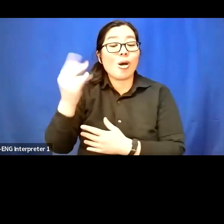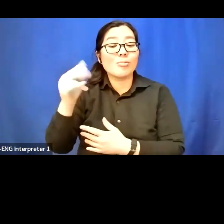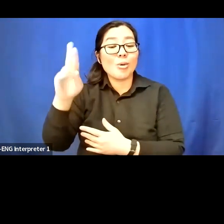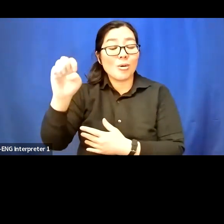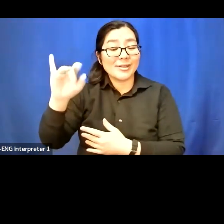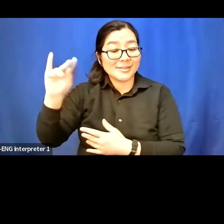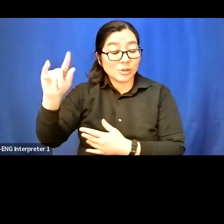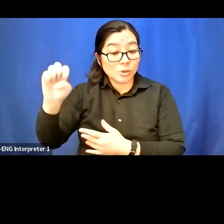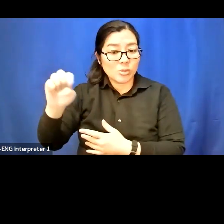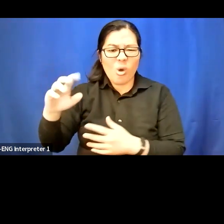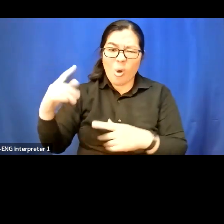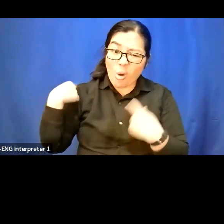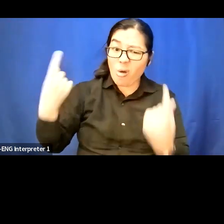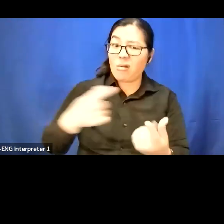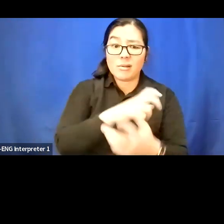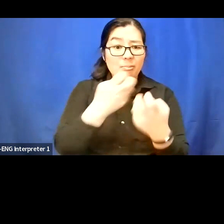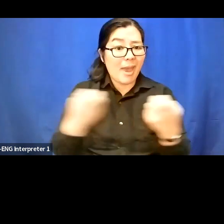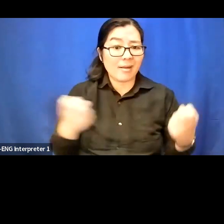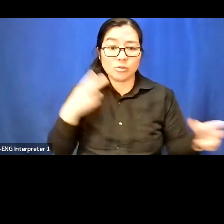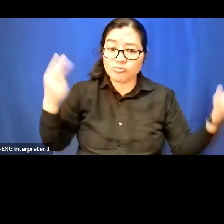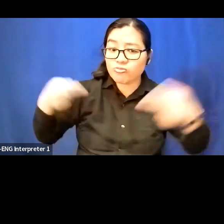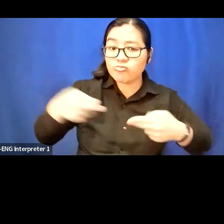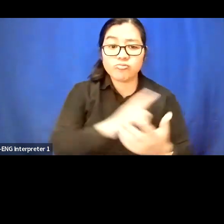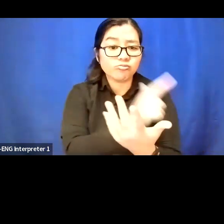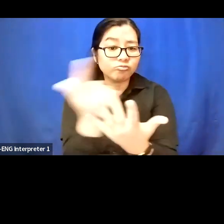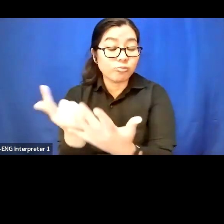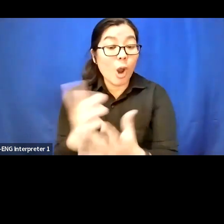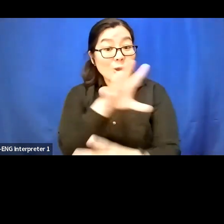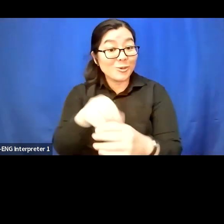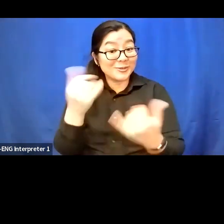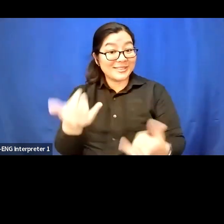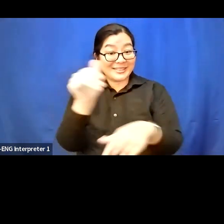in discussion throughout this series, including tonight's panel of disabled writers